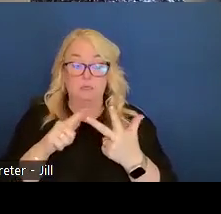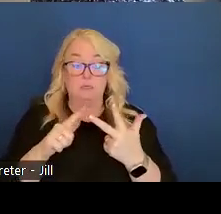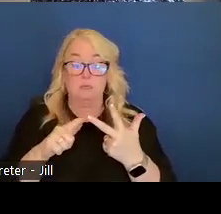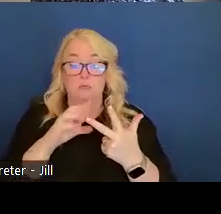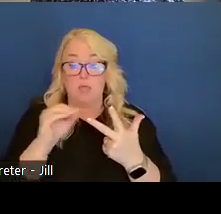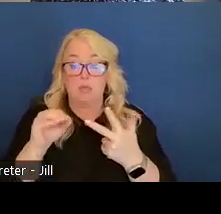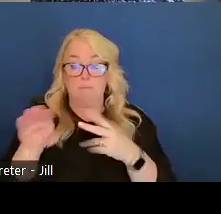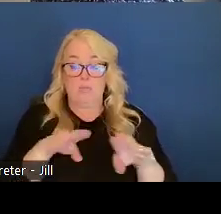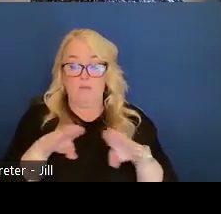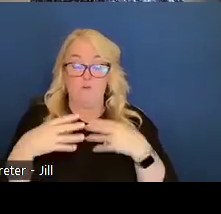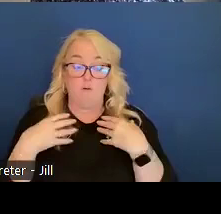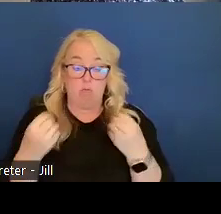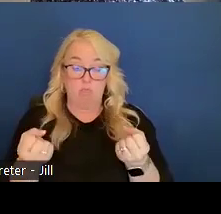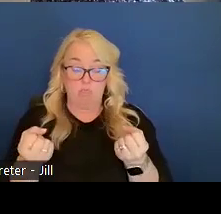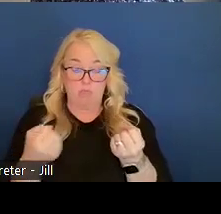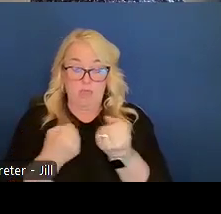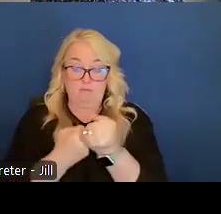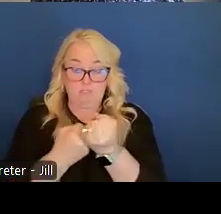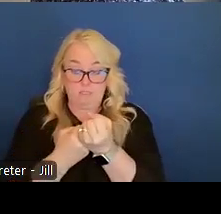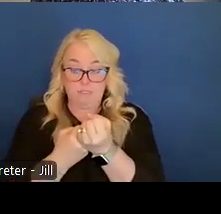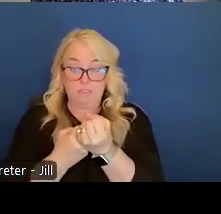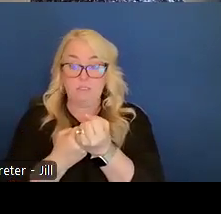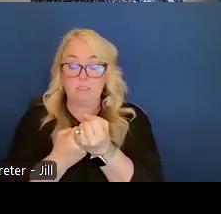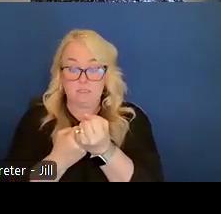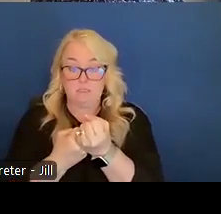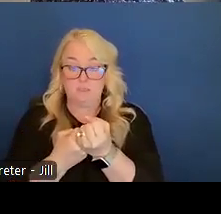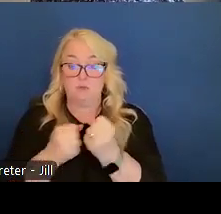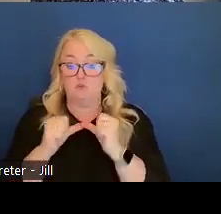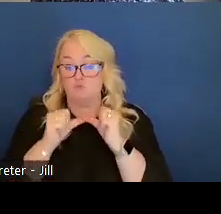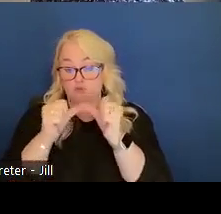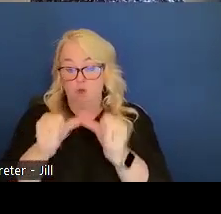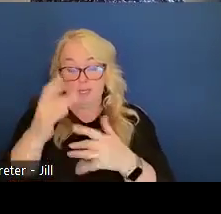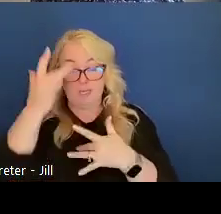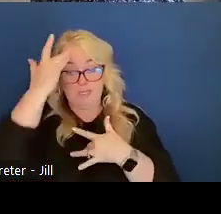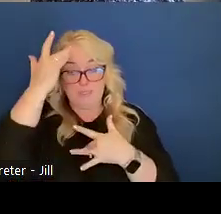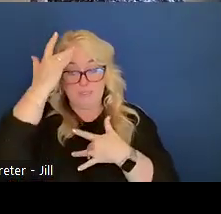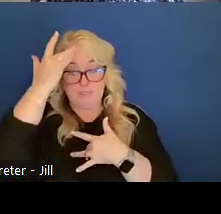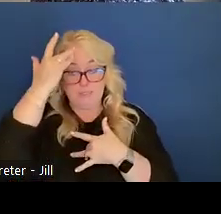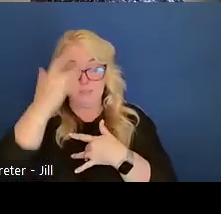behavioral health advocacy, chronic illness advocacy, autism